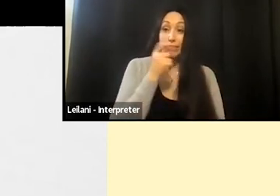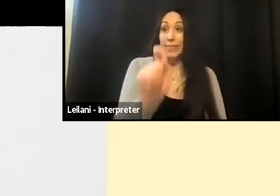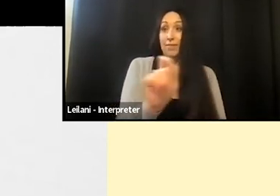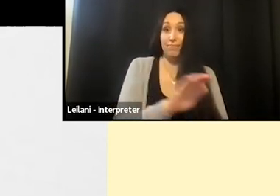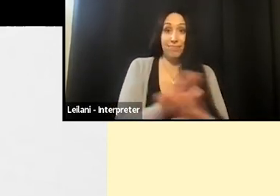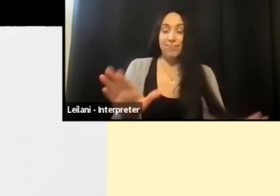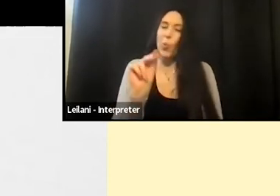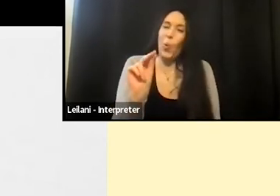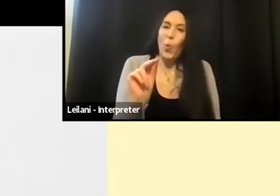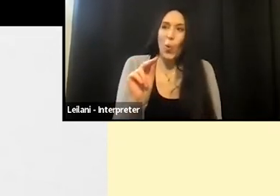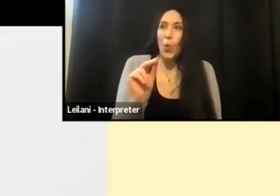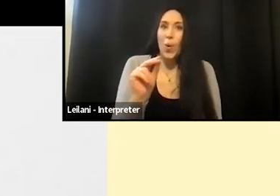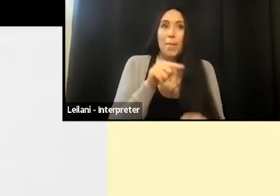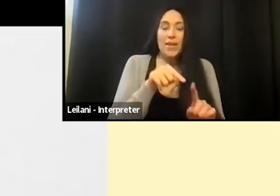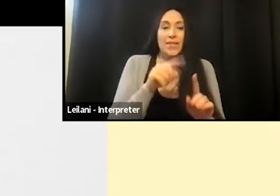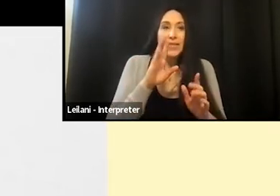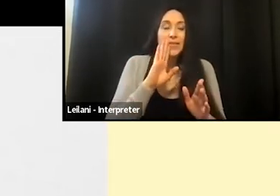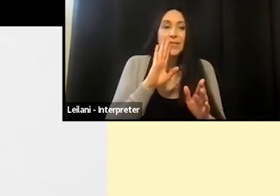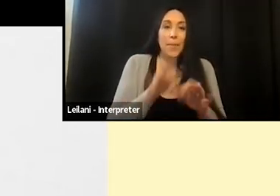but we've believe it's an important first step.